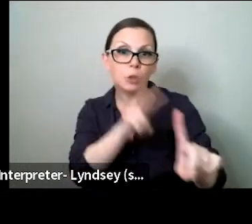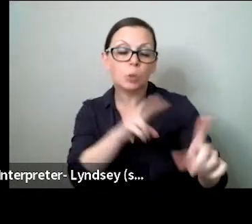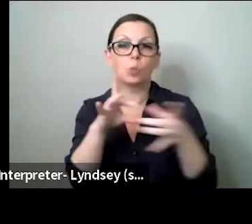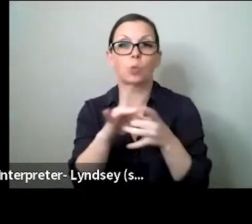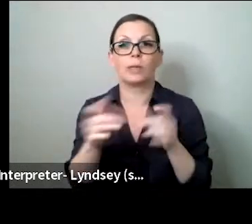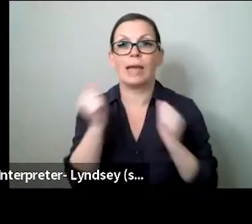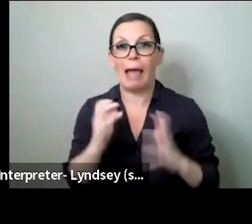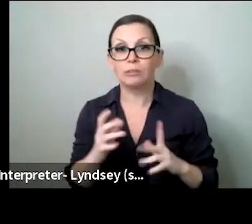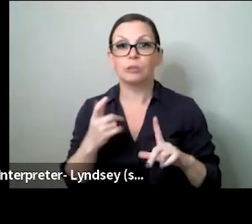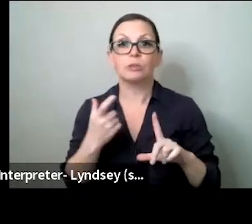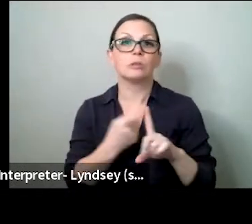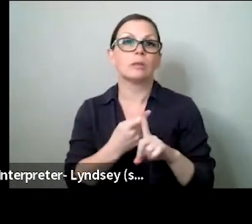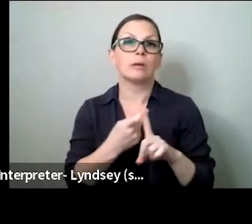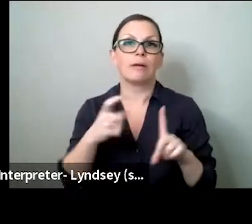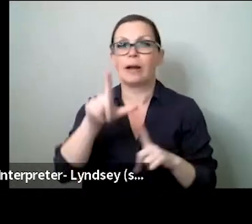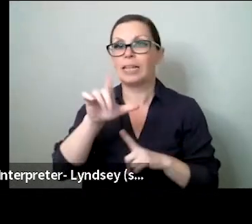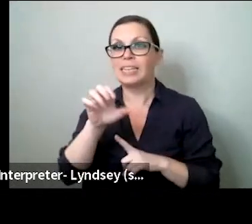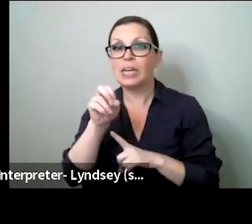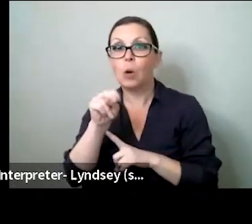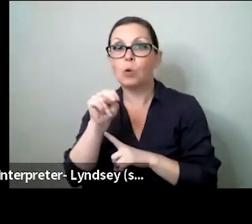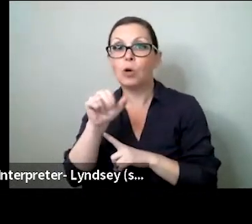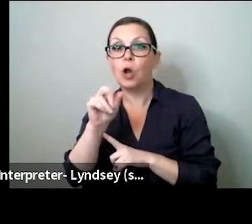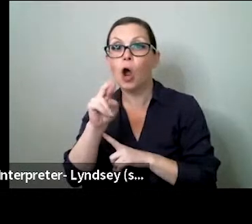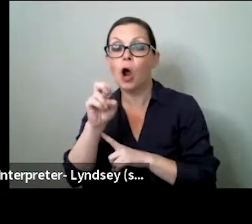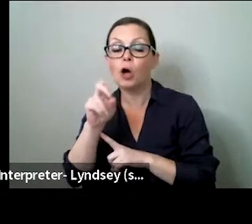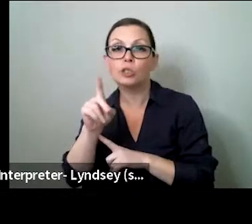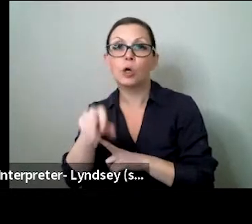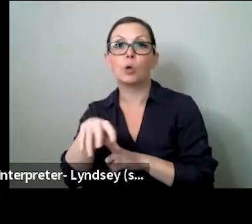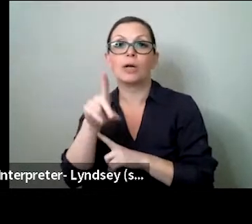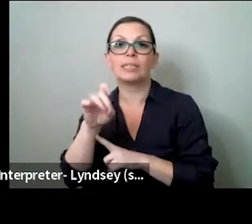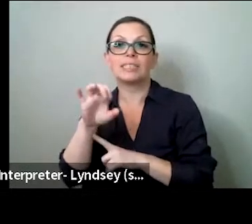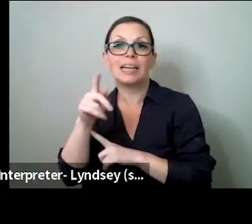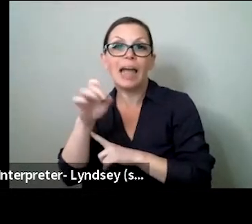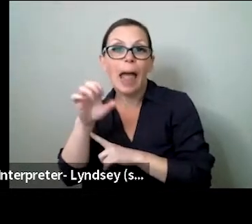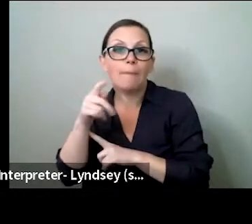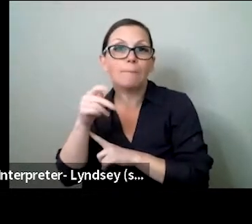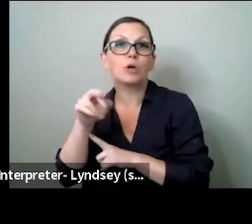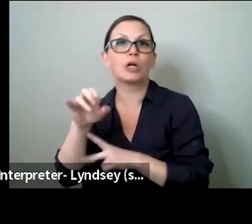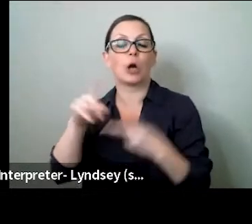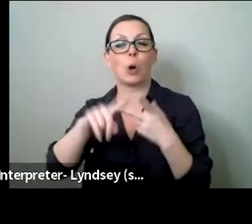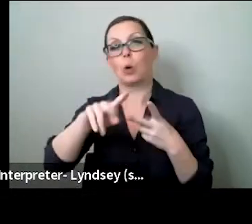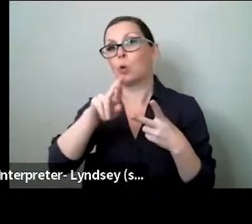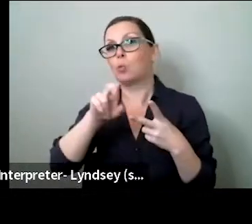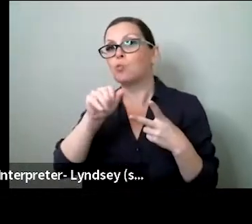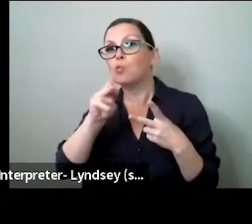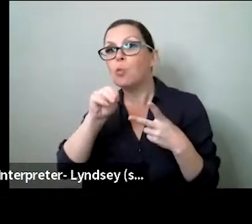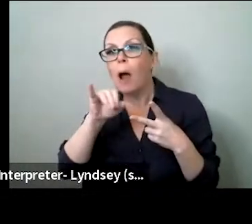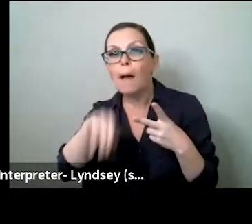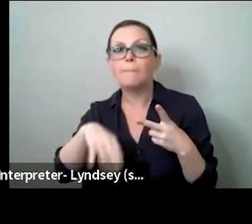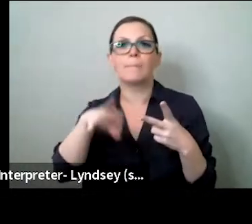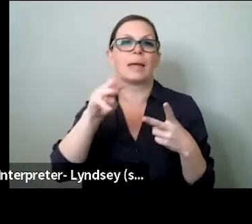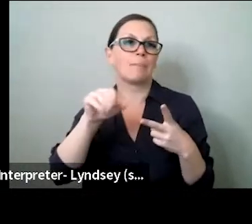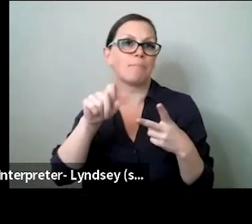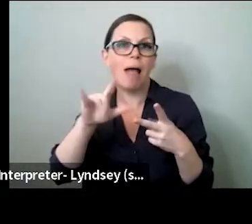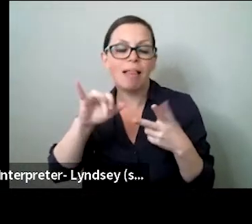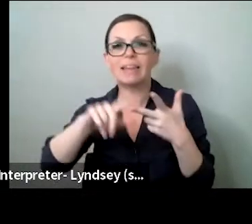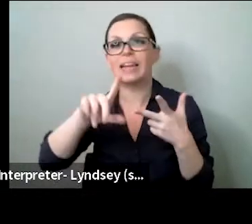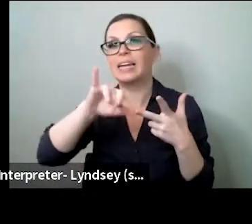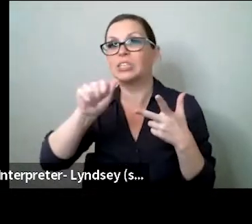from Leonardo DiCaprio and Adam Driver, Cate Blanchett, Rami Malek, Helen Mirren, Jada Pinkett Smith, Eddie Murphy,